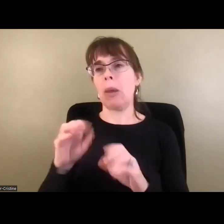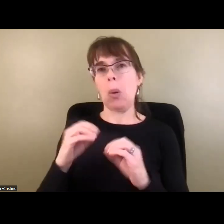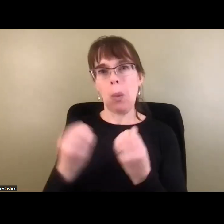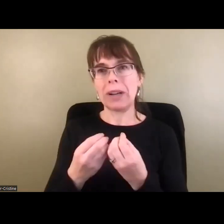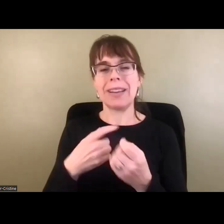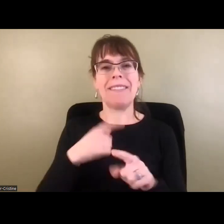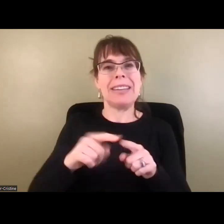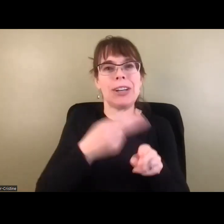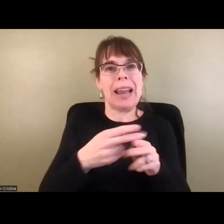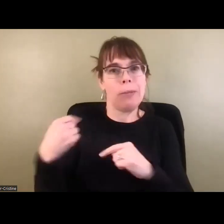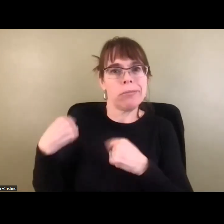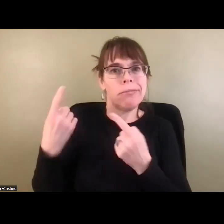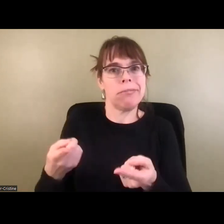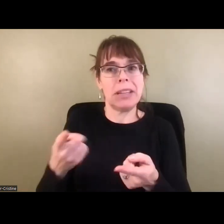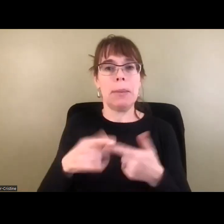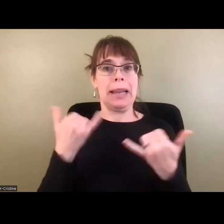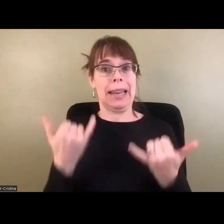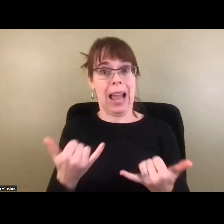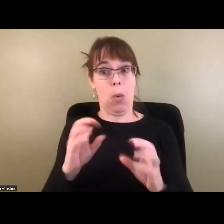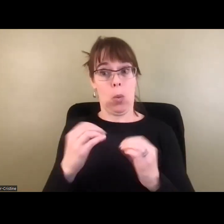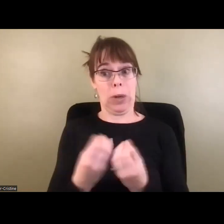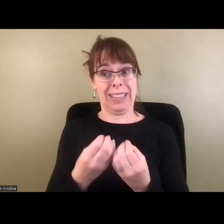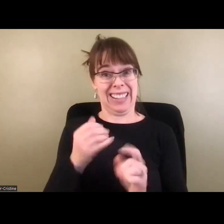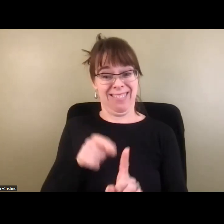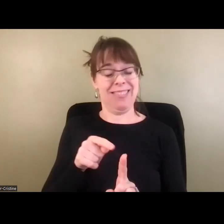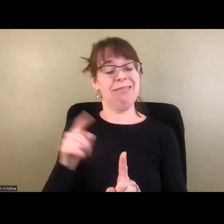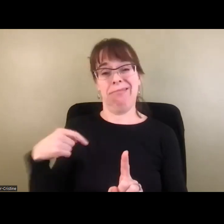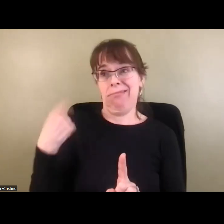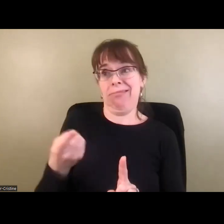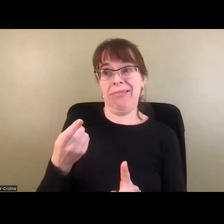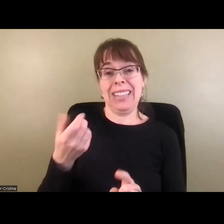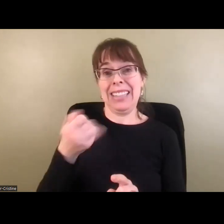names, but the organization itself has existed in Colorado since 1967.